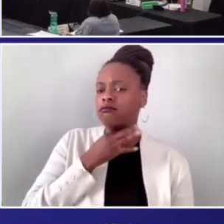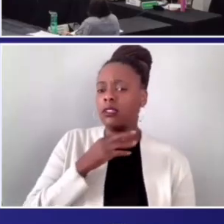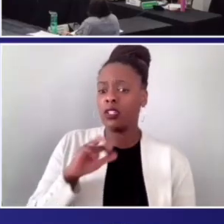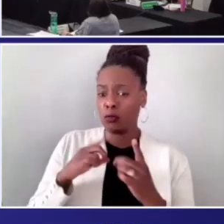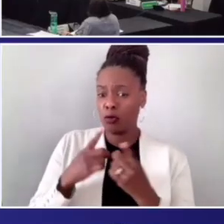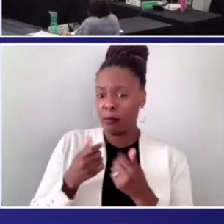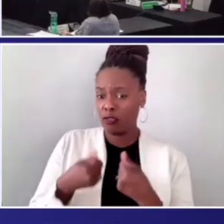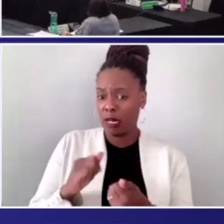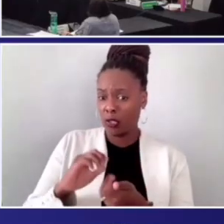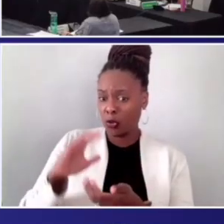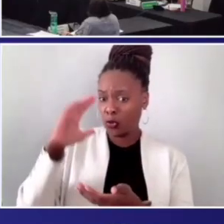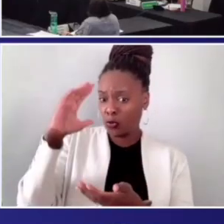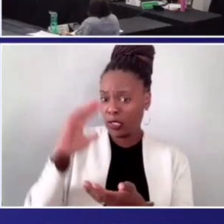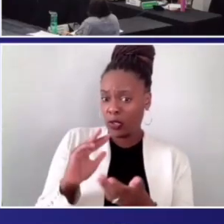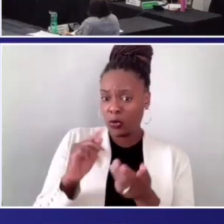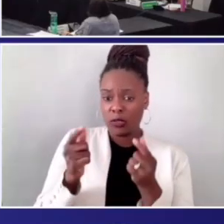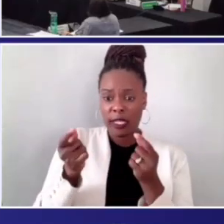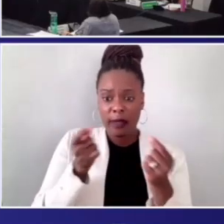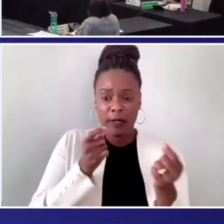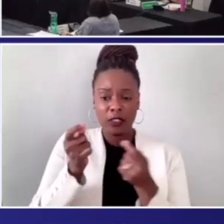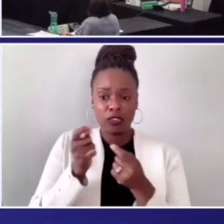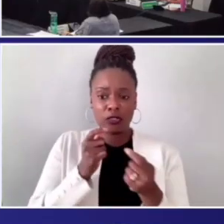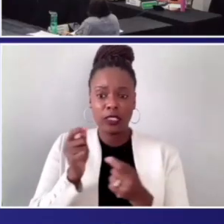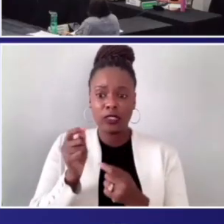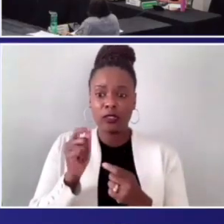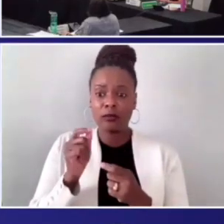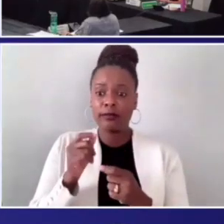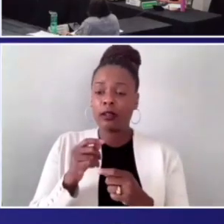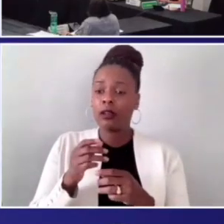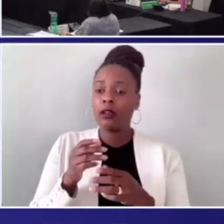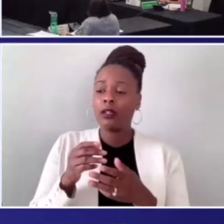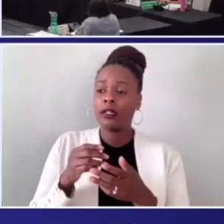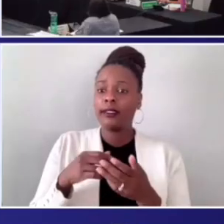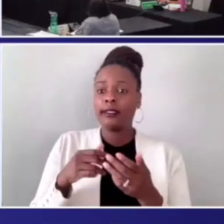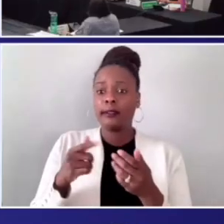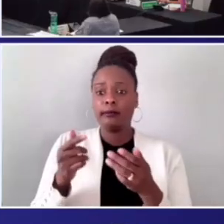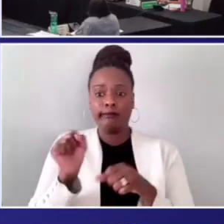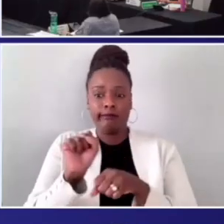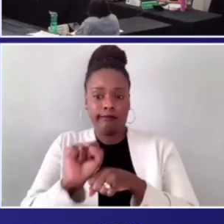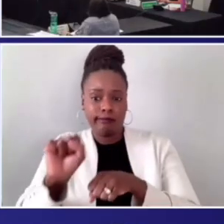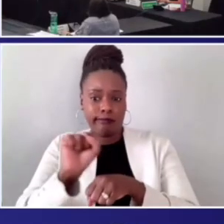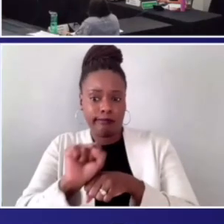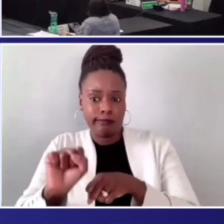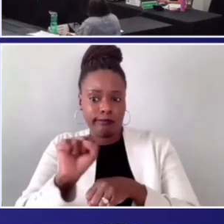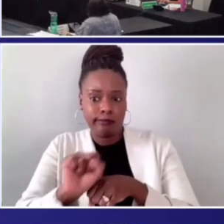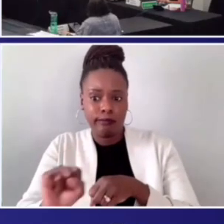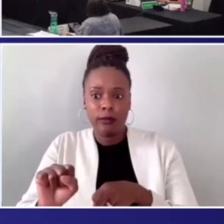administrative overhead related to individuals that go into a Tiered fixed repayment plan, which, as we know, will not